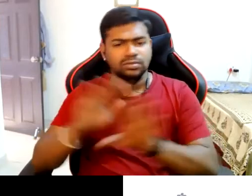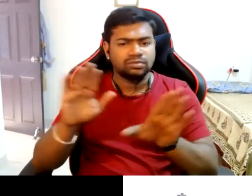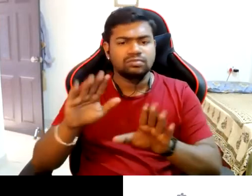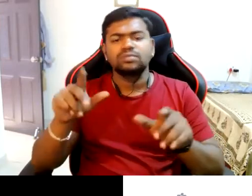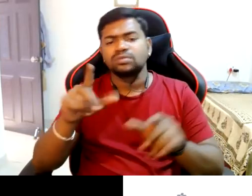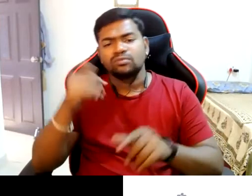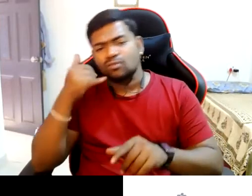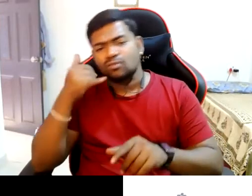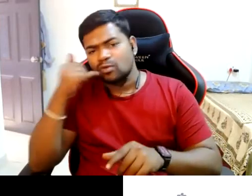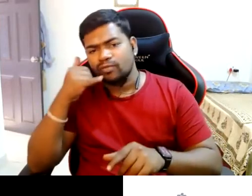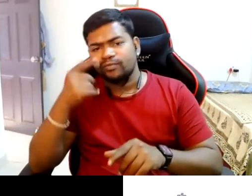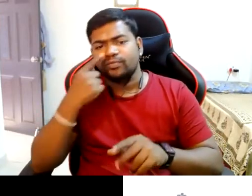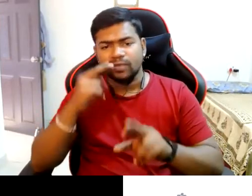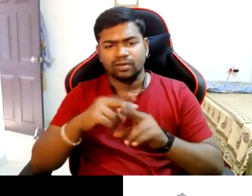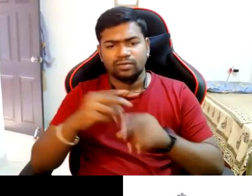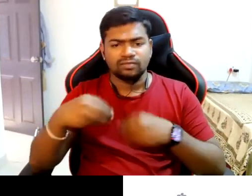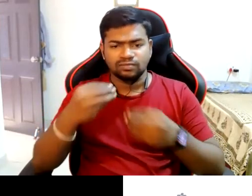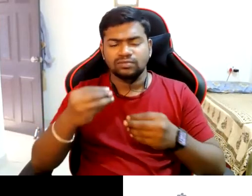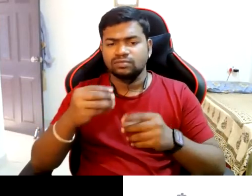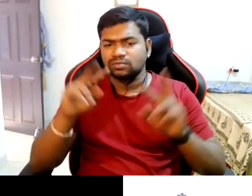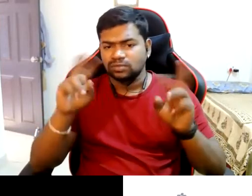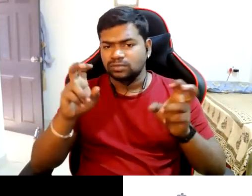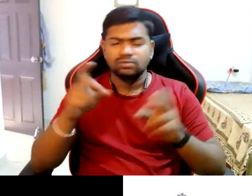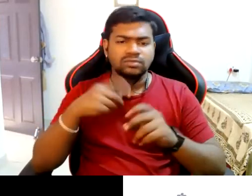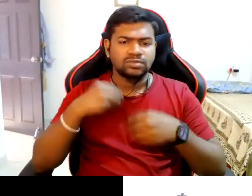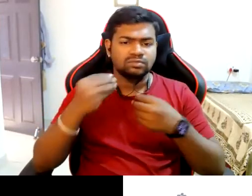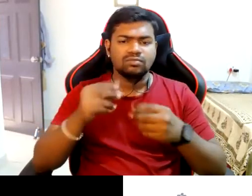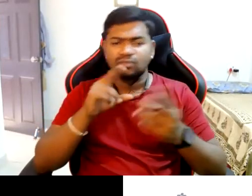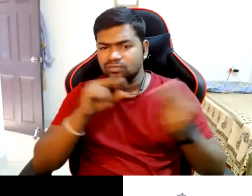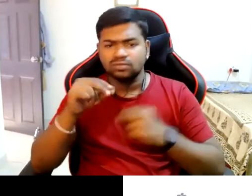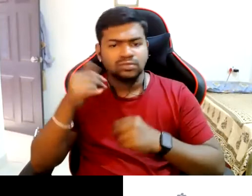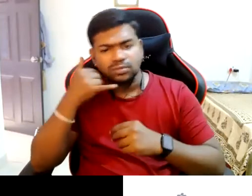want to give status update or something you can speak on the phone or you can write and you